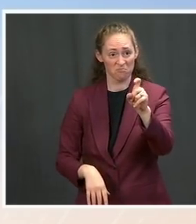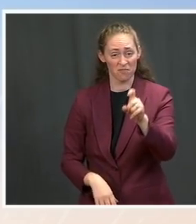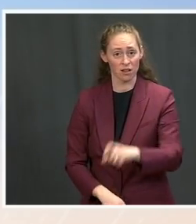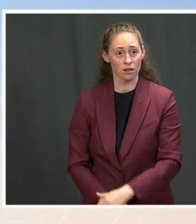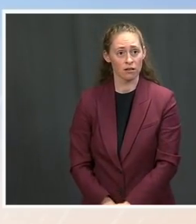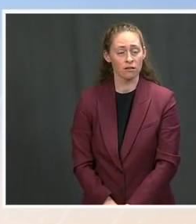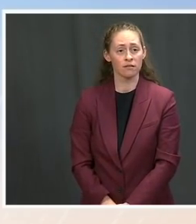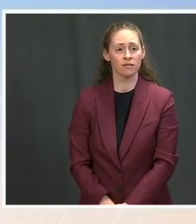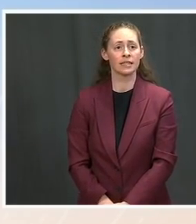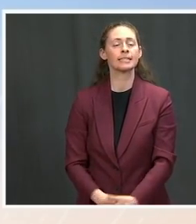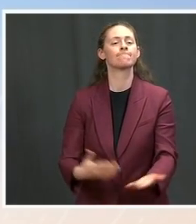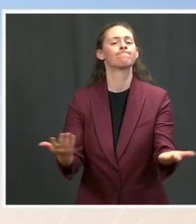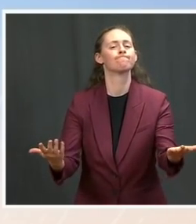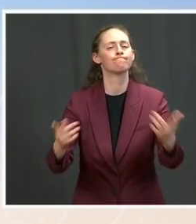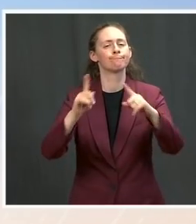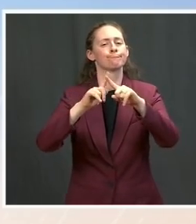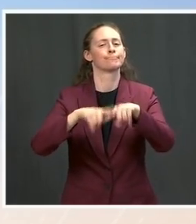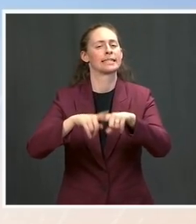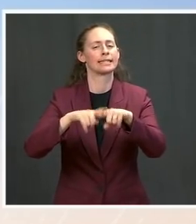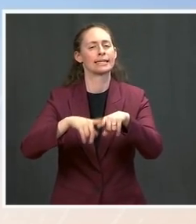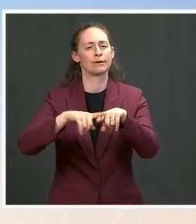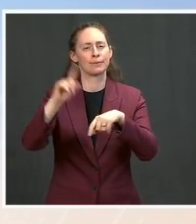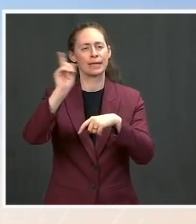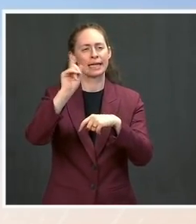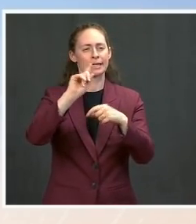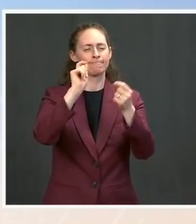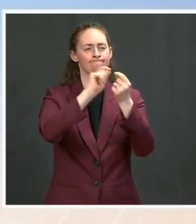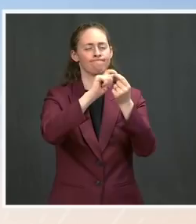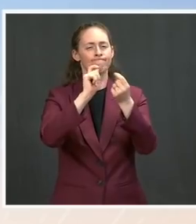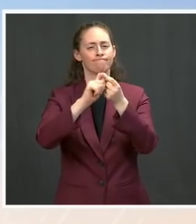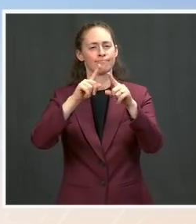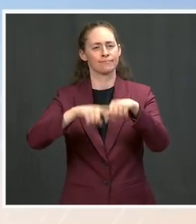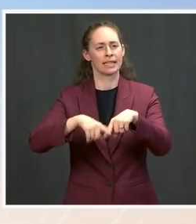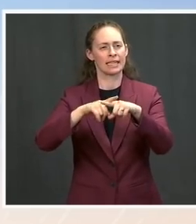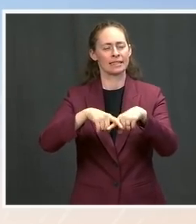So, we announced a couple of new mass vaccination sites last Thursday or Friday.